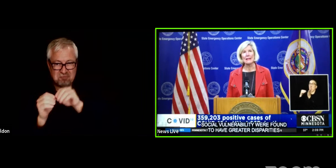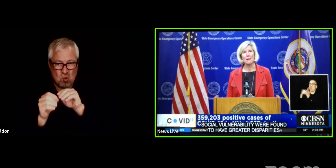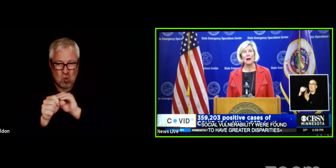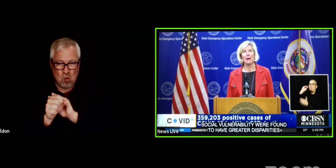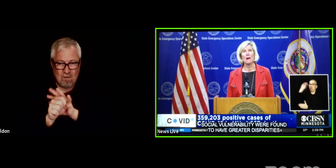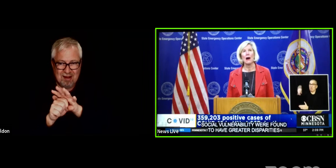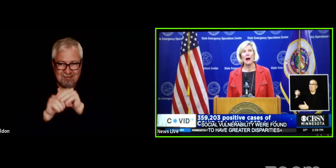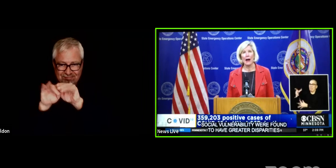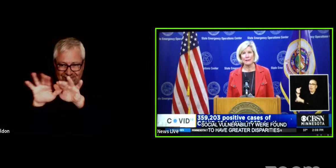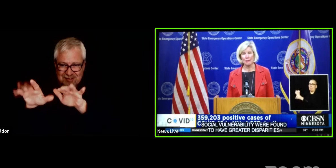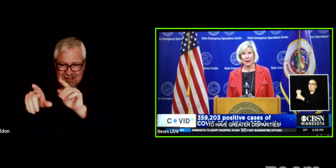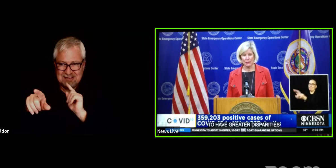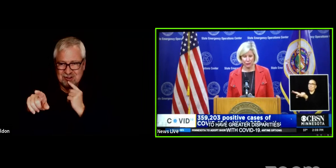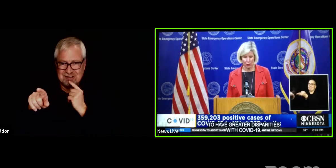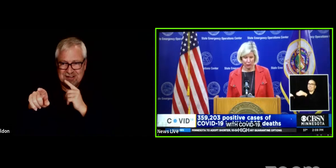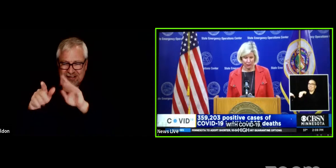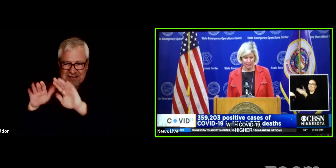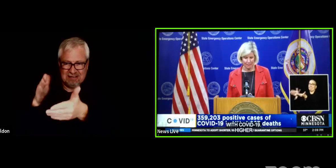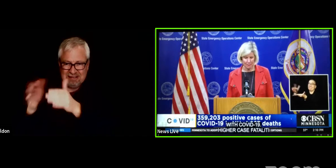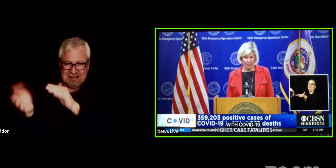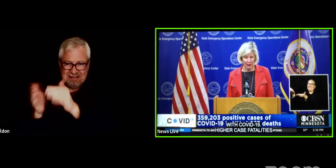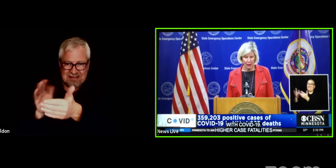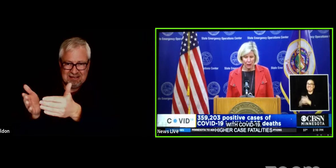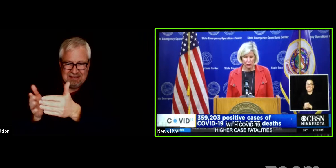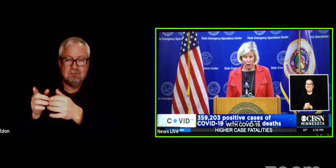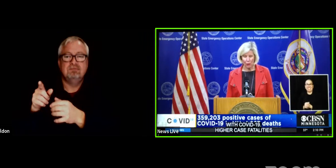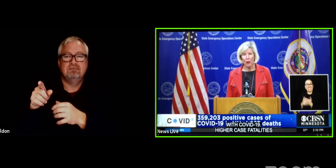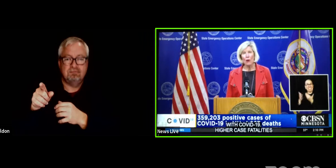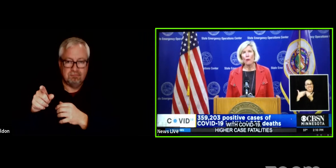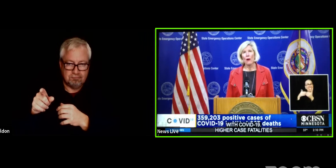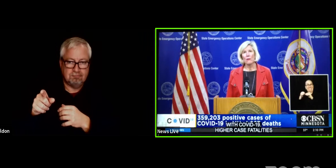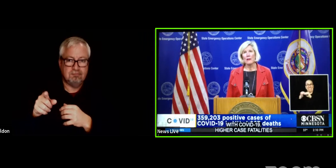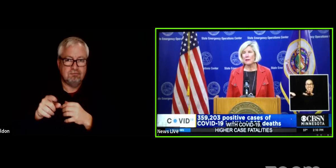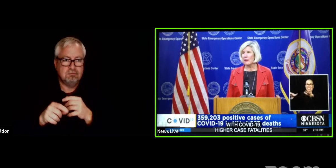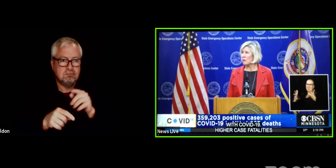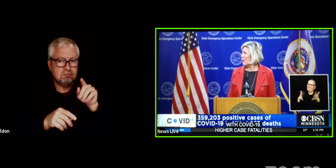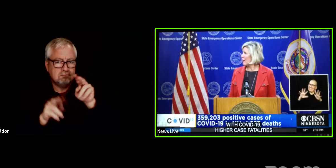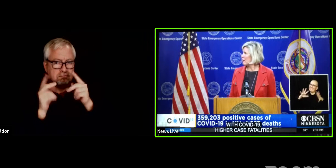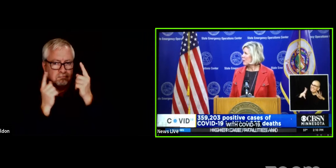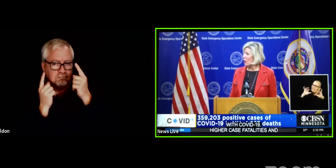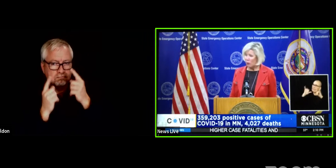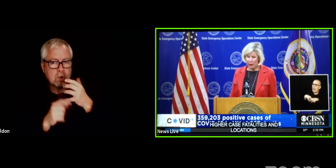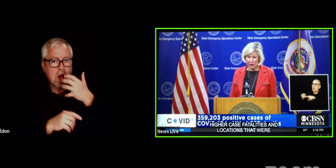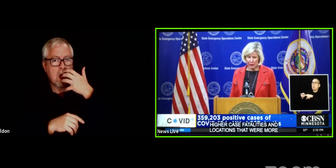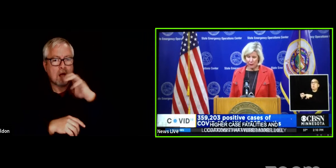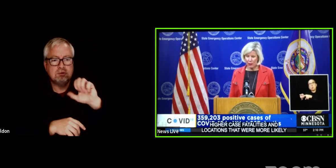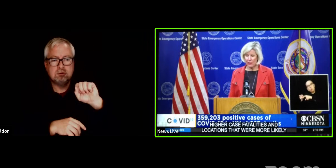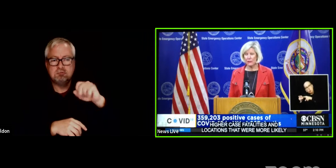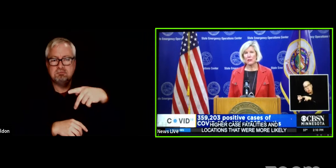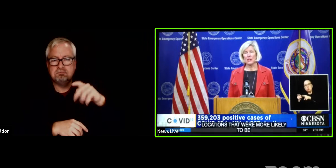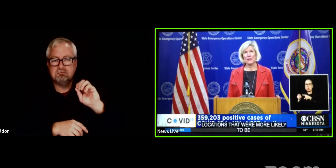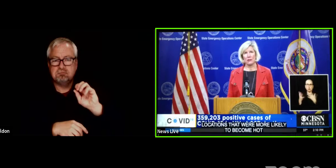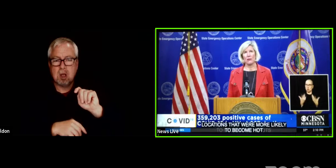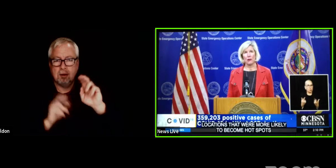TO BECOME HOT SPOTS FOR COVID. SO WHAT WE DID WAS, WE SUGGESTED OR THE